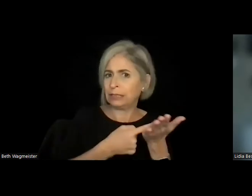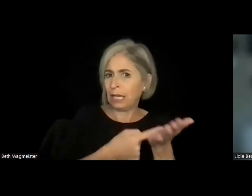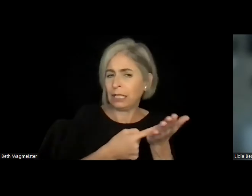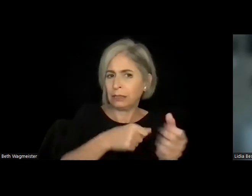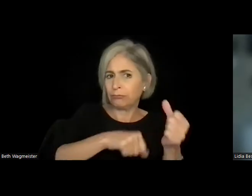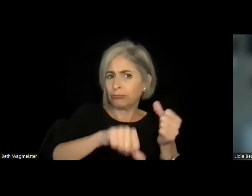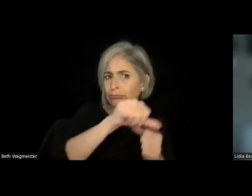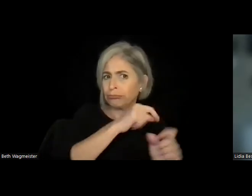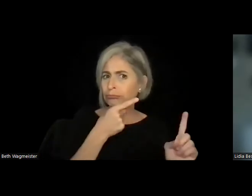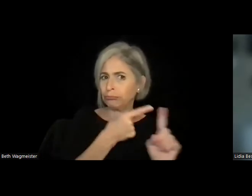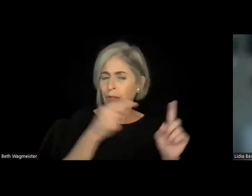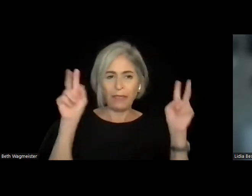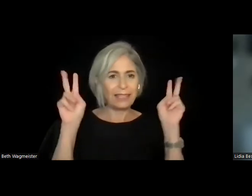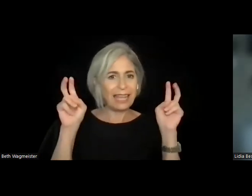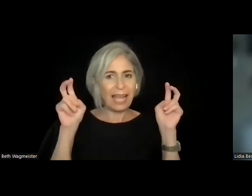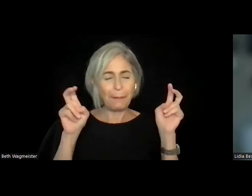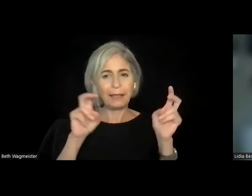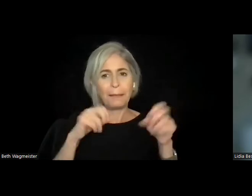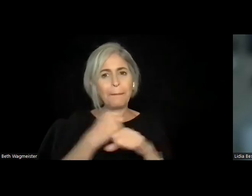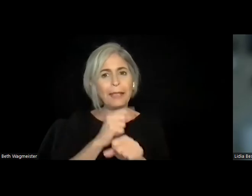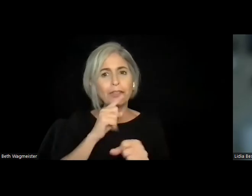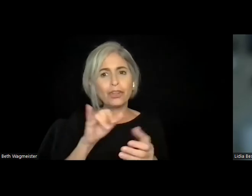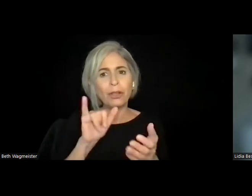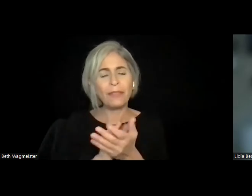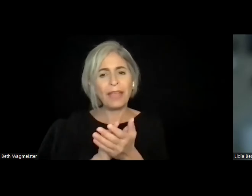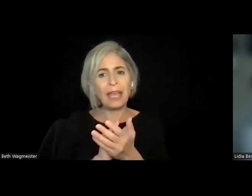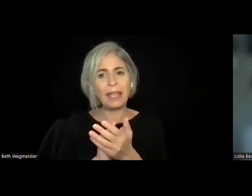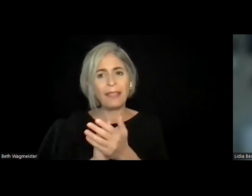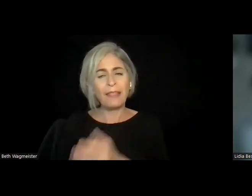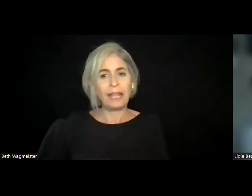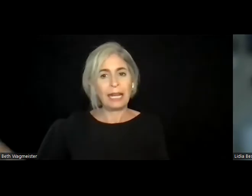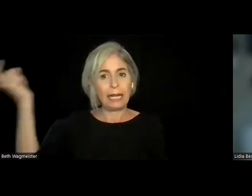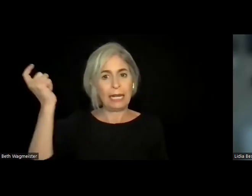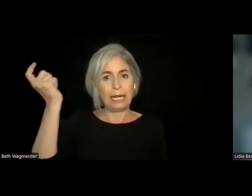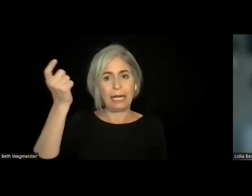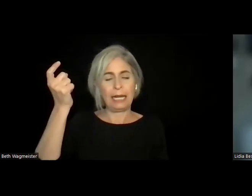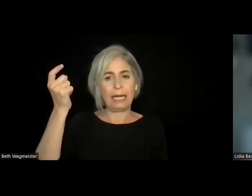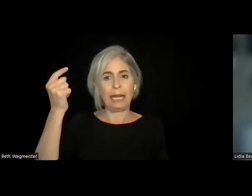things as well in the discussions when it came out to the second